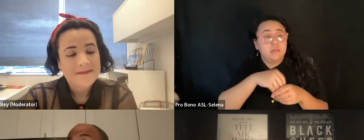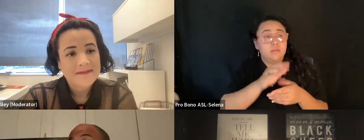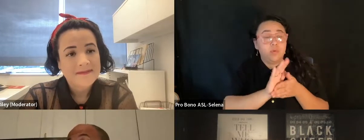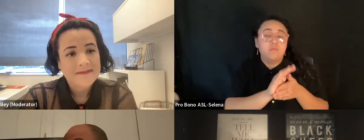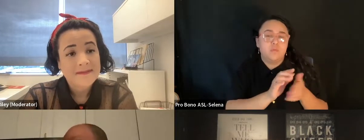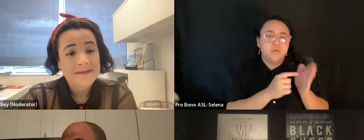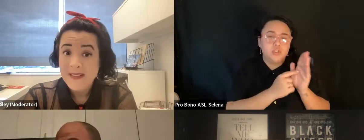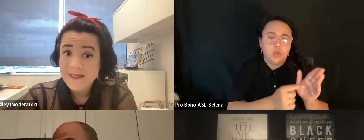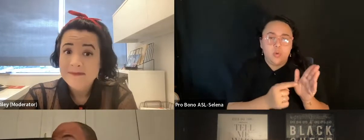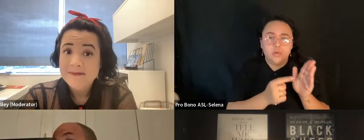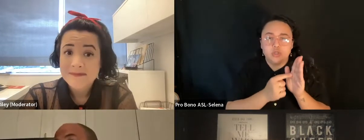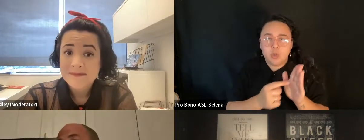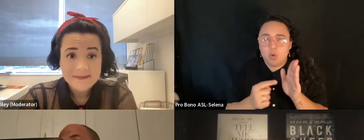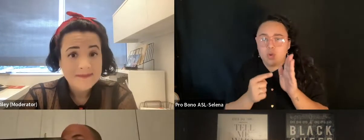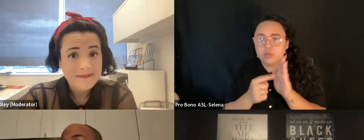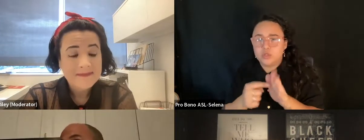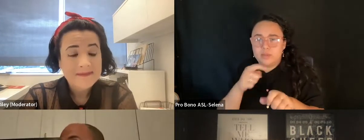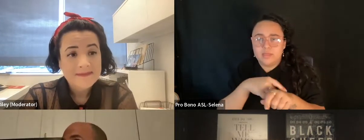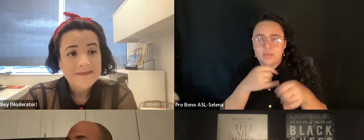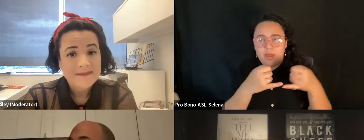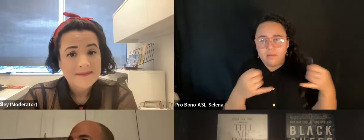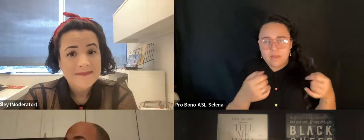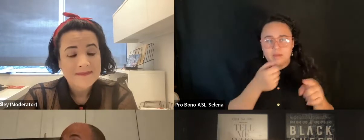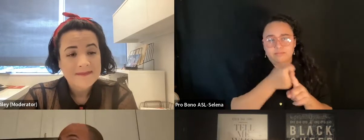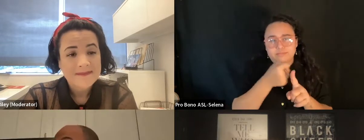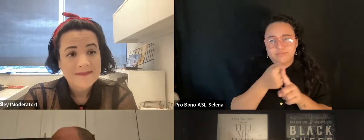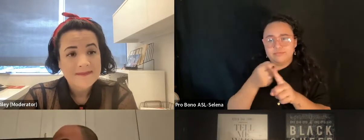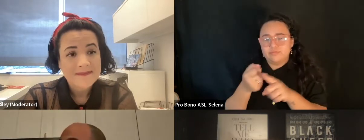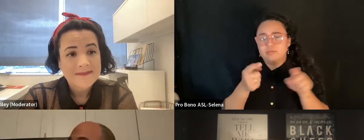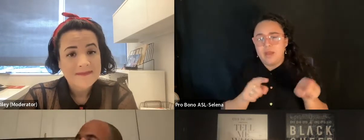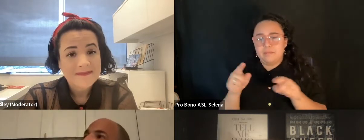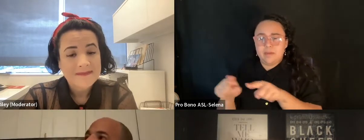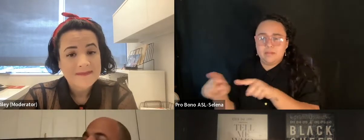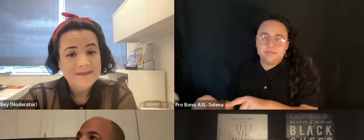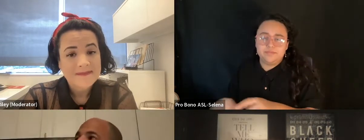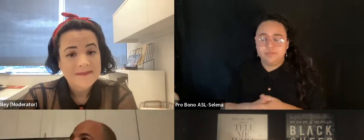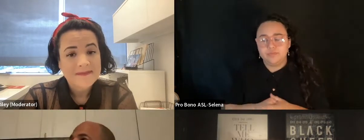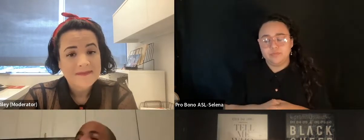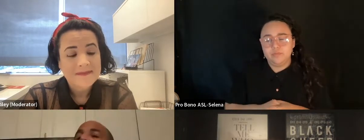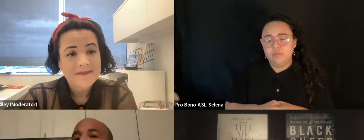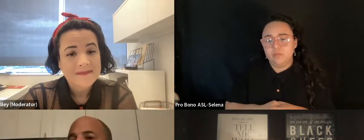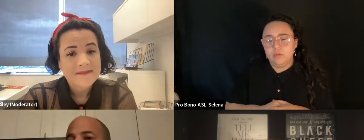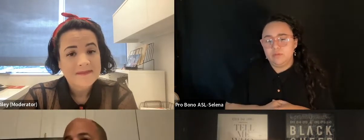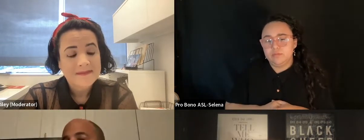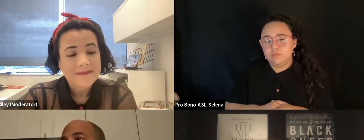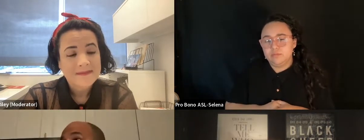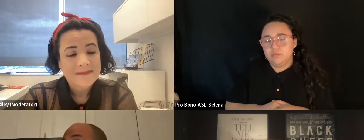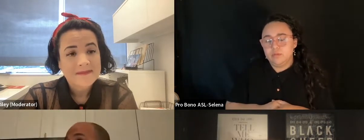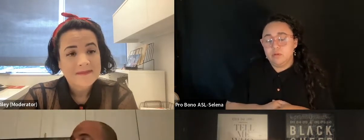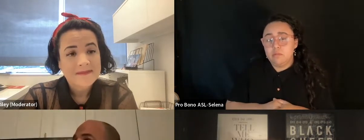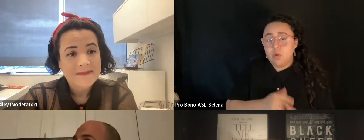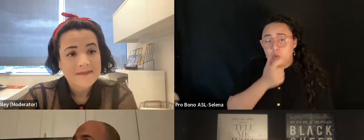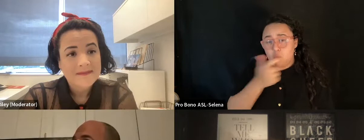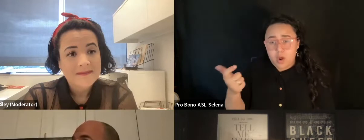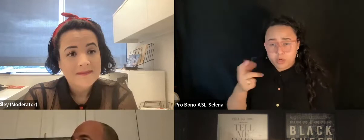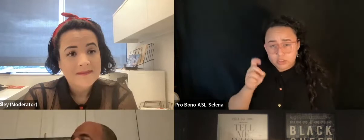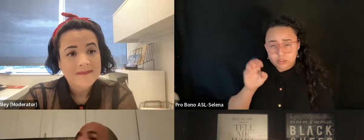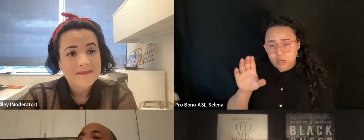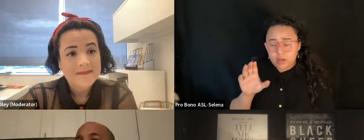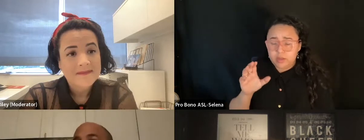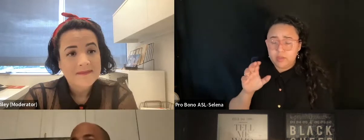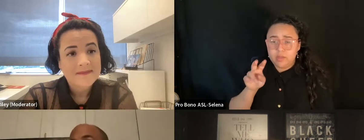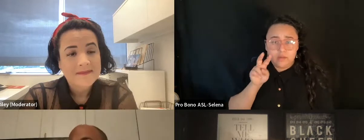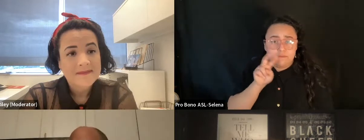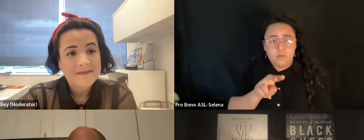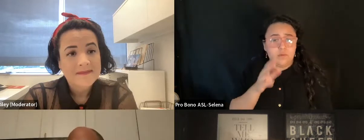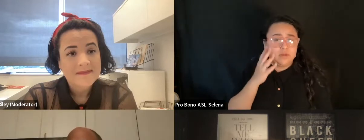But I would say what it offers as a viewing experience is the opportunity for the audience to sort